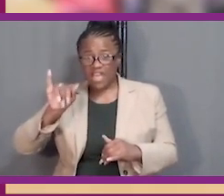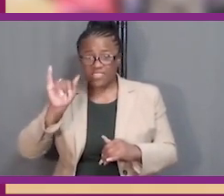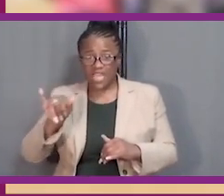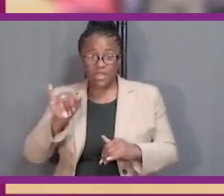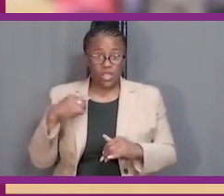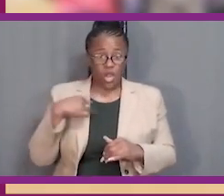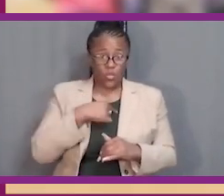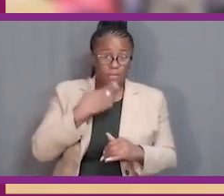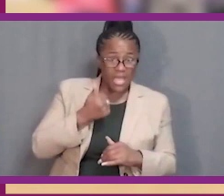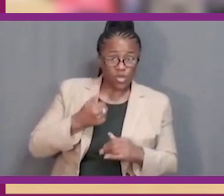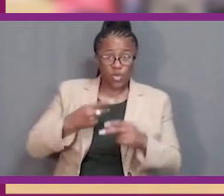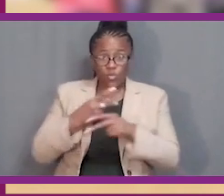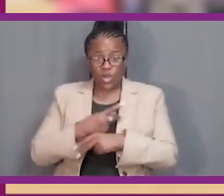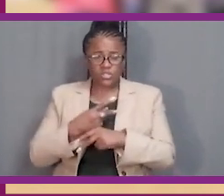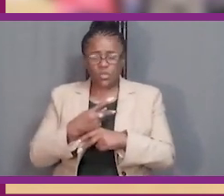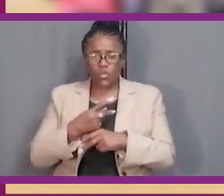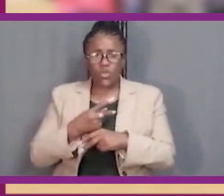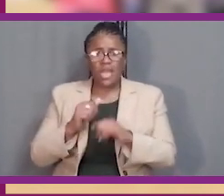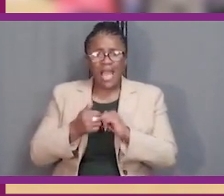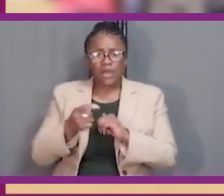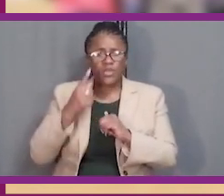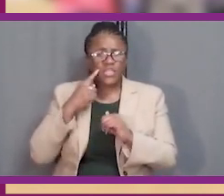Angeline Akai-Lodi: For me, I think the UNCRPD